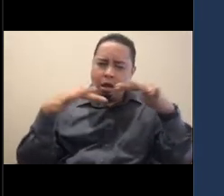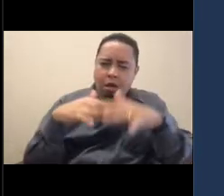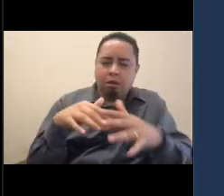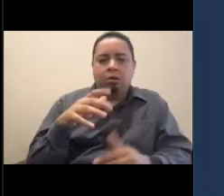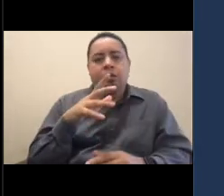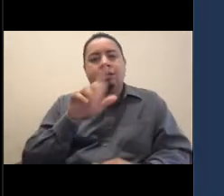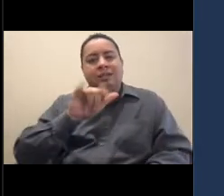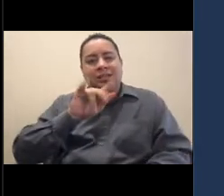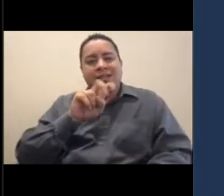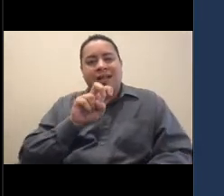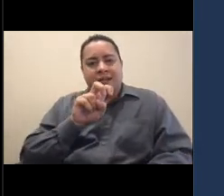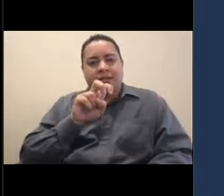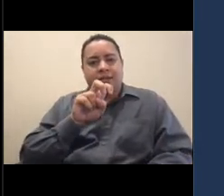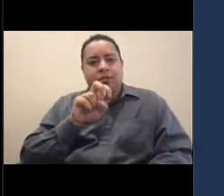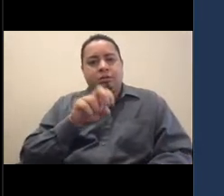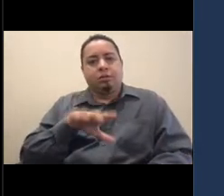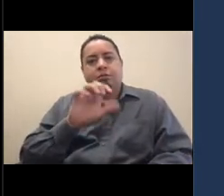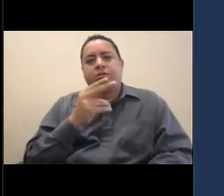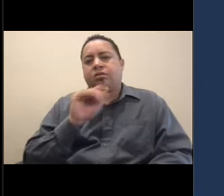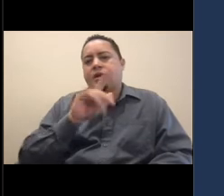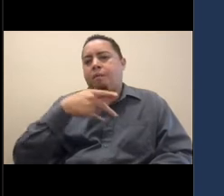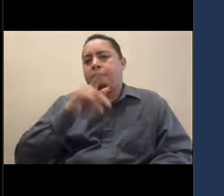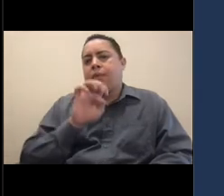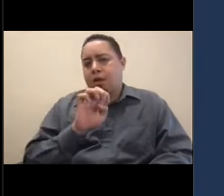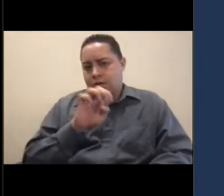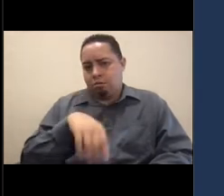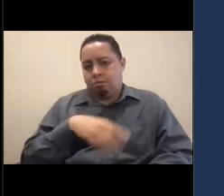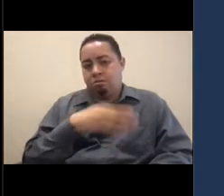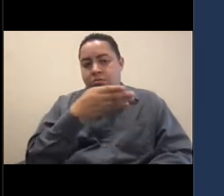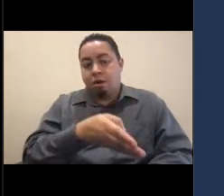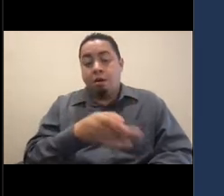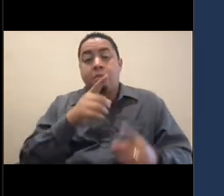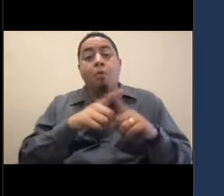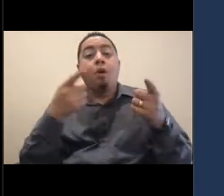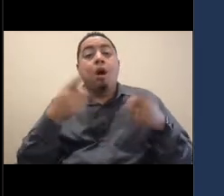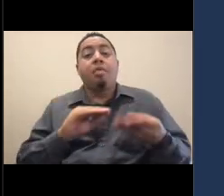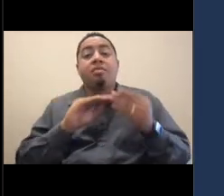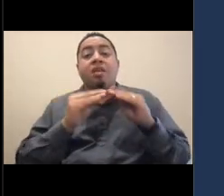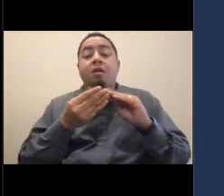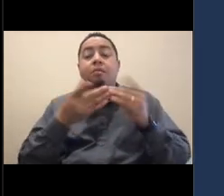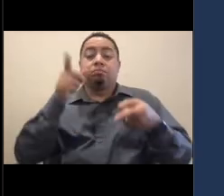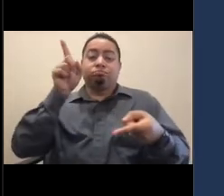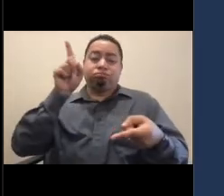However, the population soon plummeted, meaning it went down quite a bit.